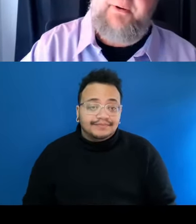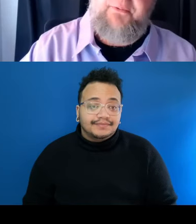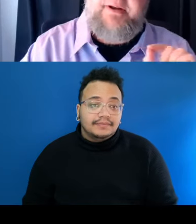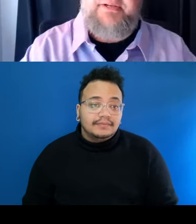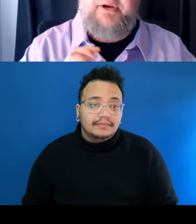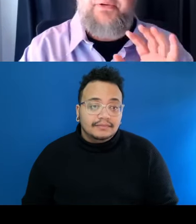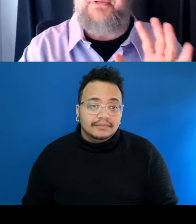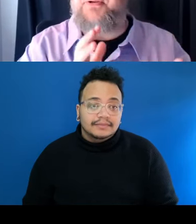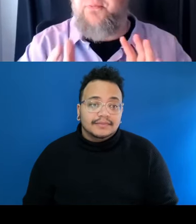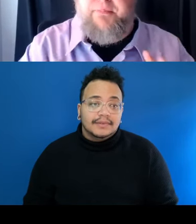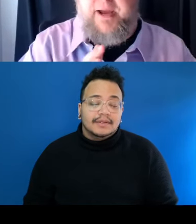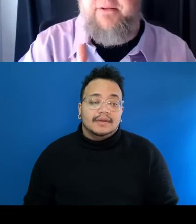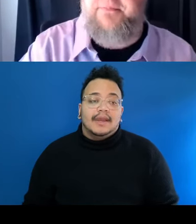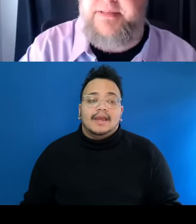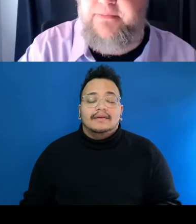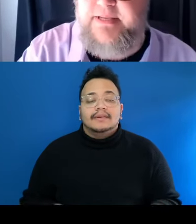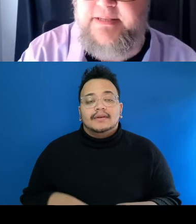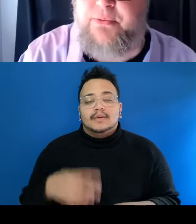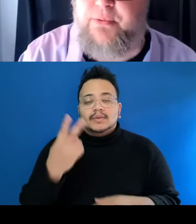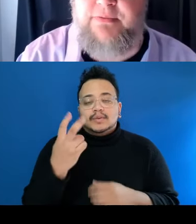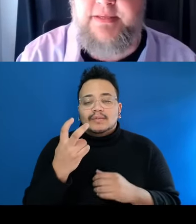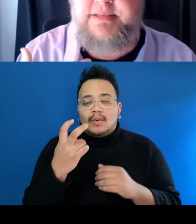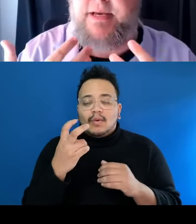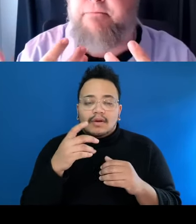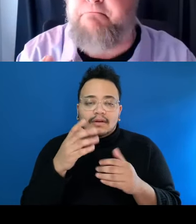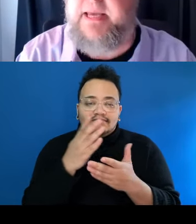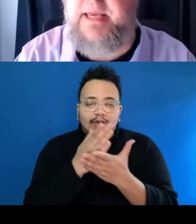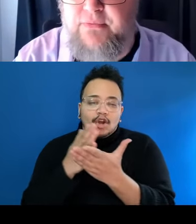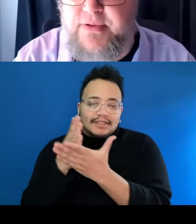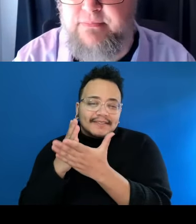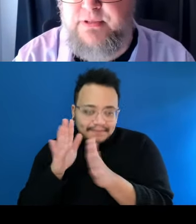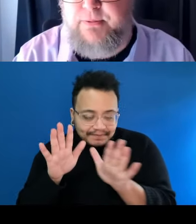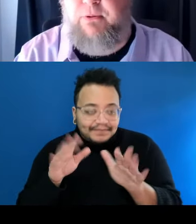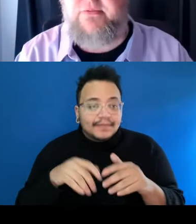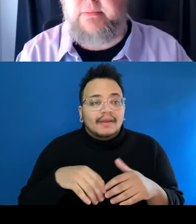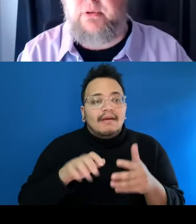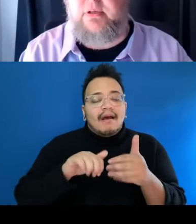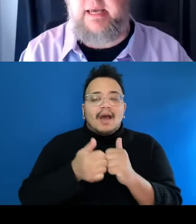I wanted to share with you, two more kind of bits and pieces around this, making your support visible